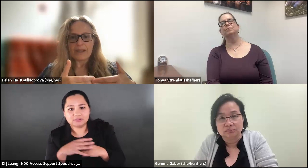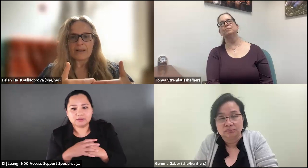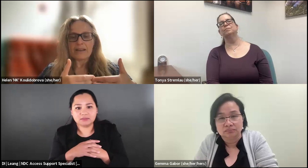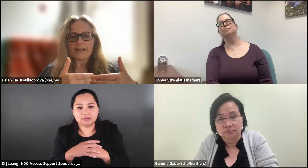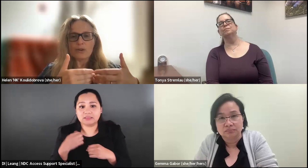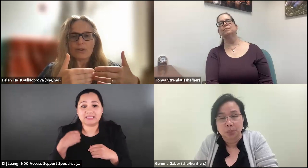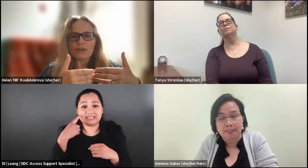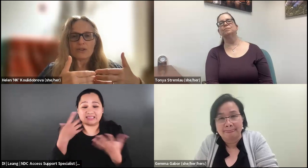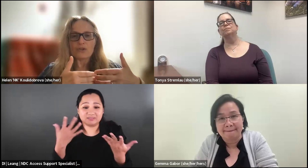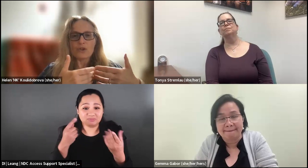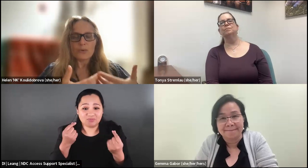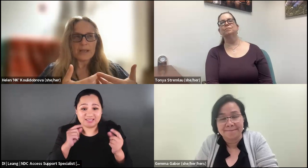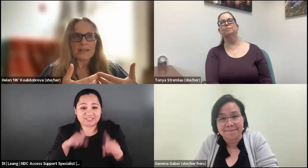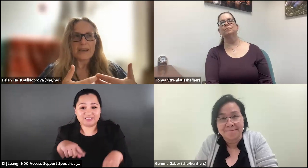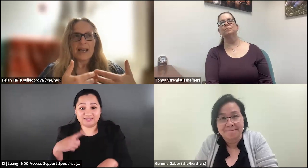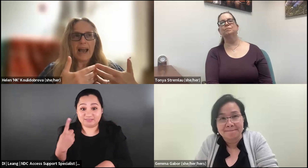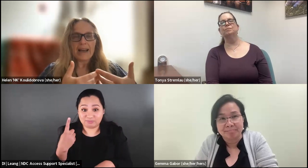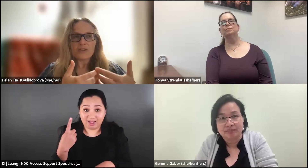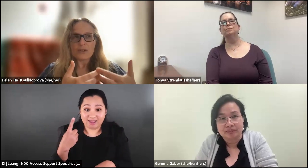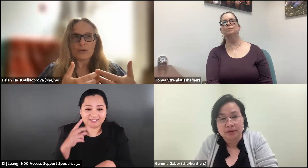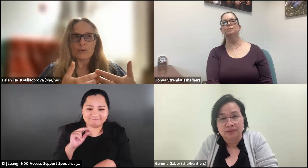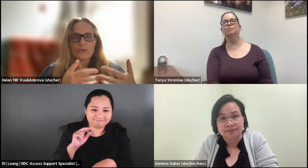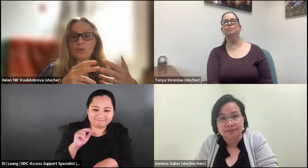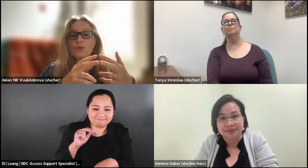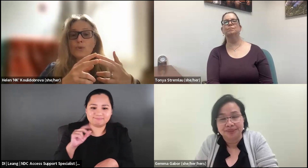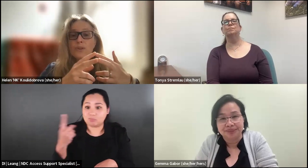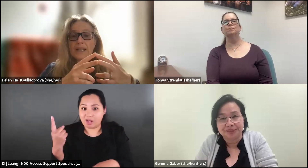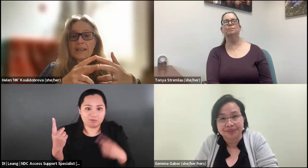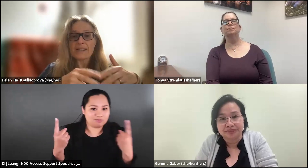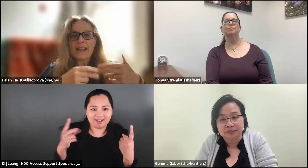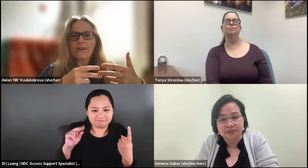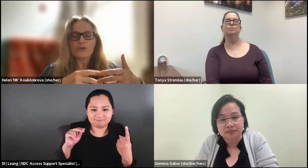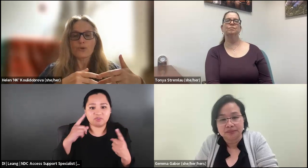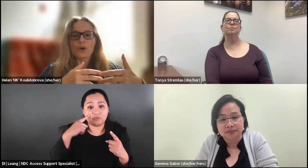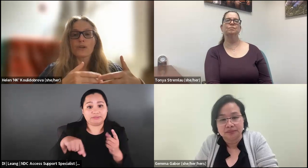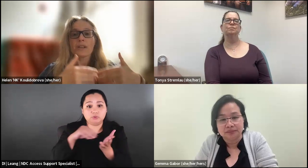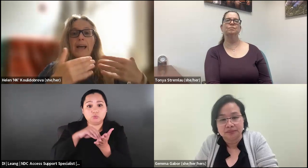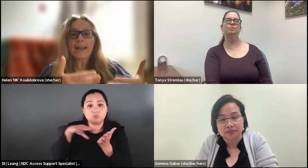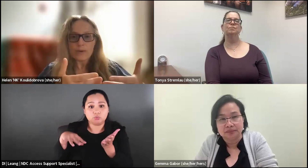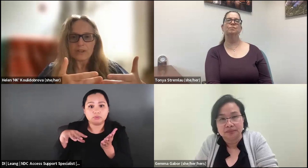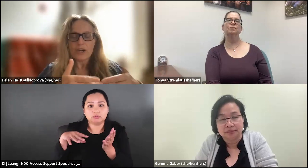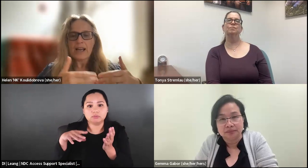I mean, the student has to do two things. They have to learn a language.